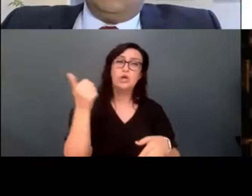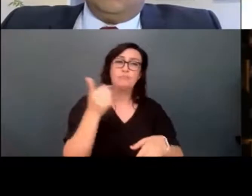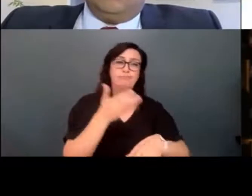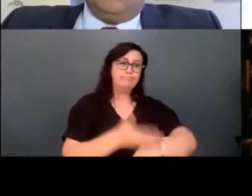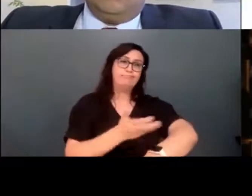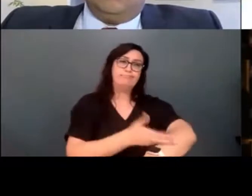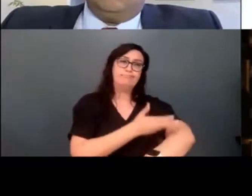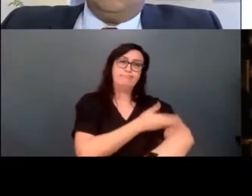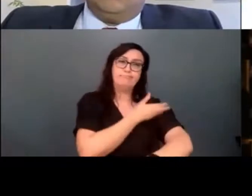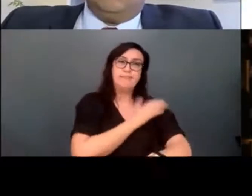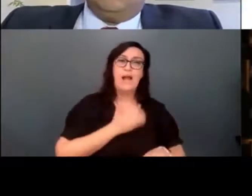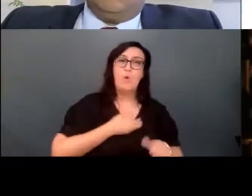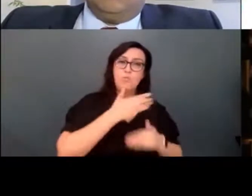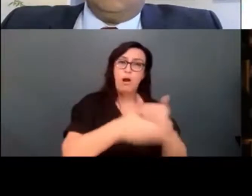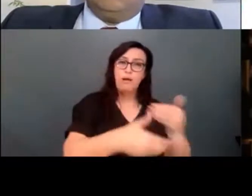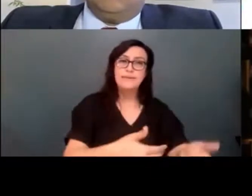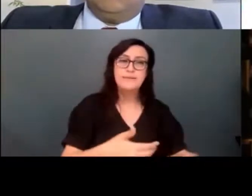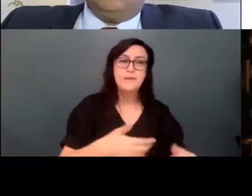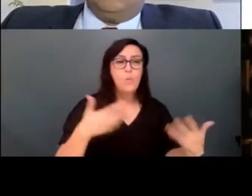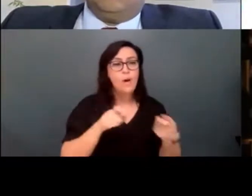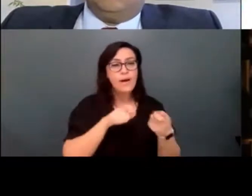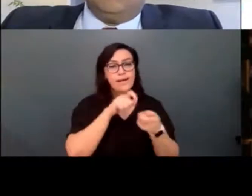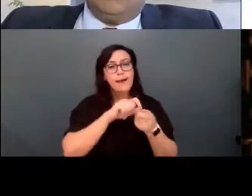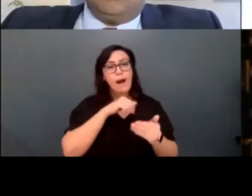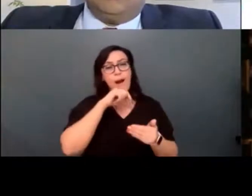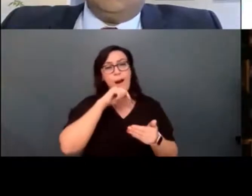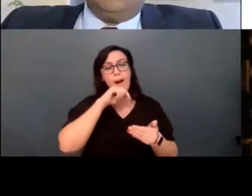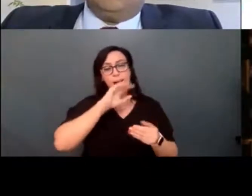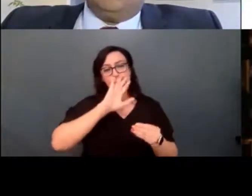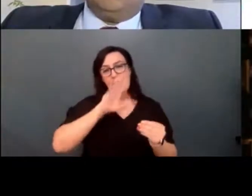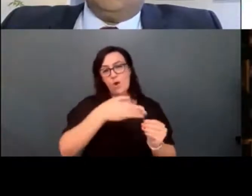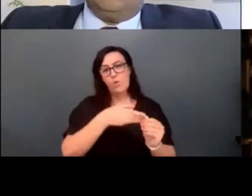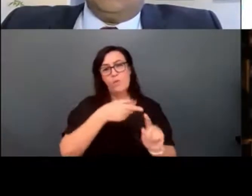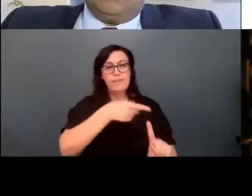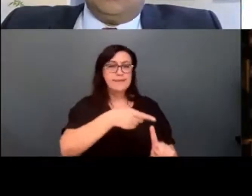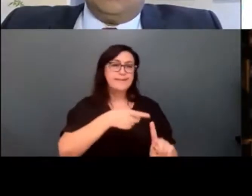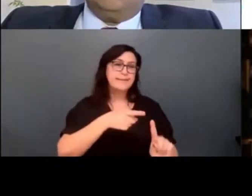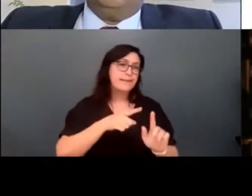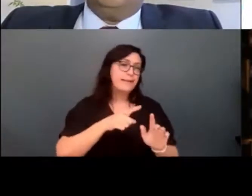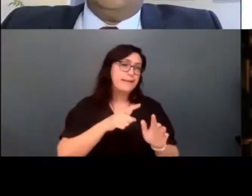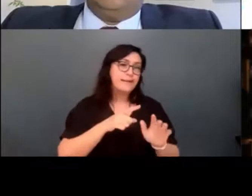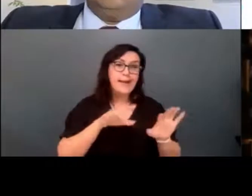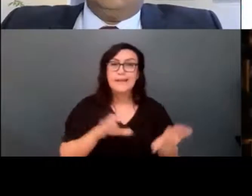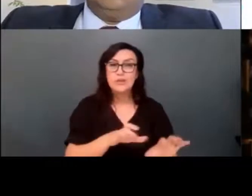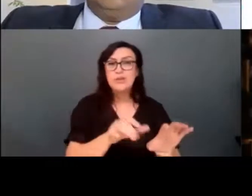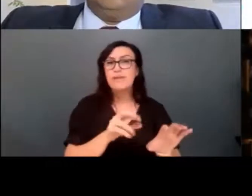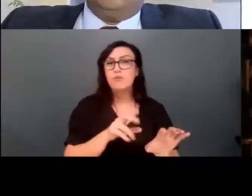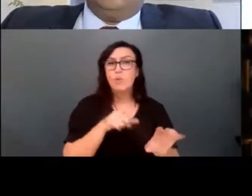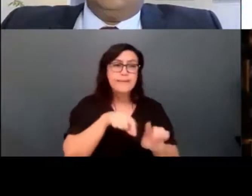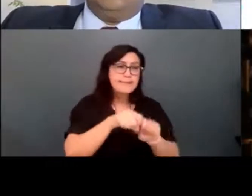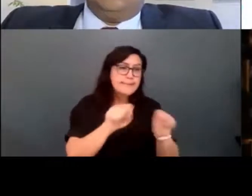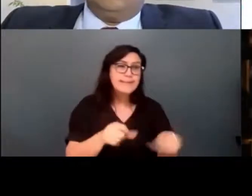What about, either this initiative or our systems can we change versus